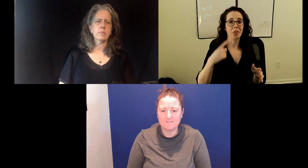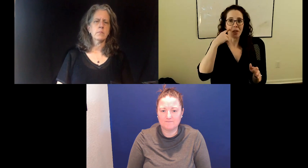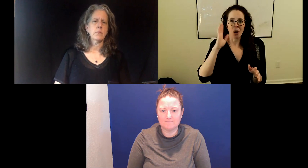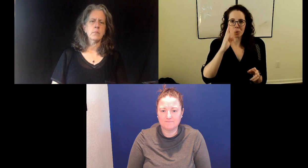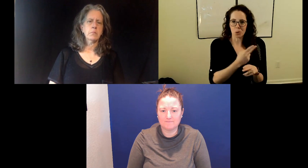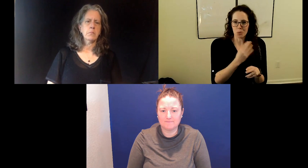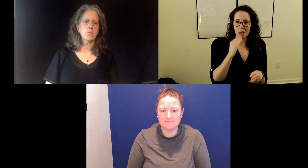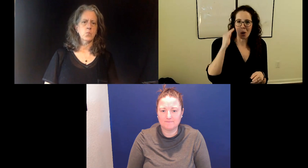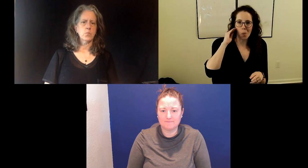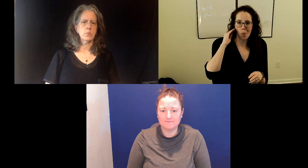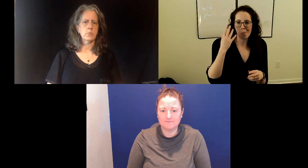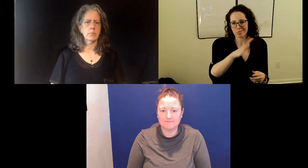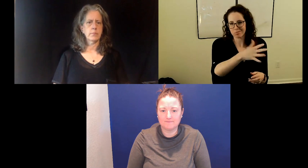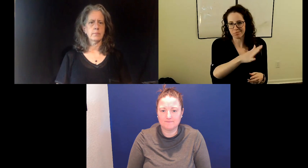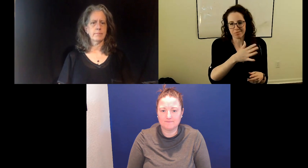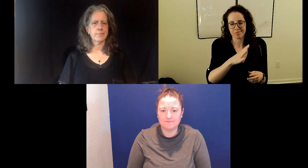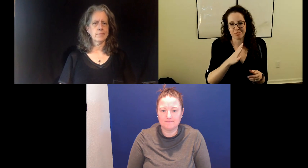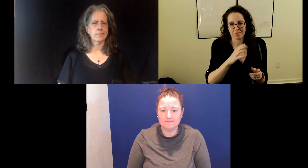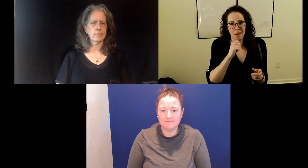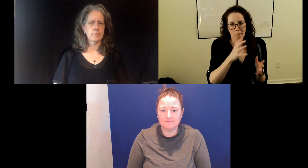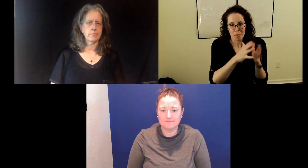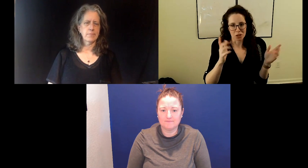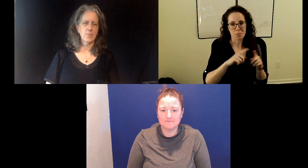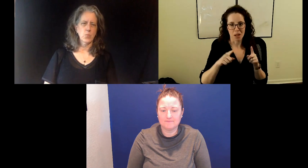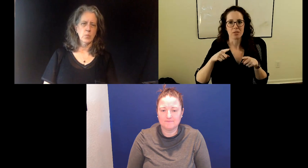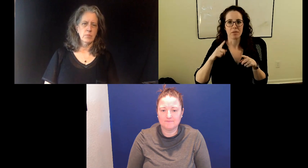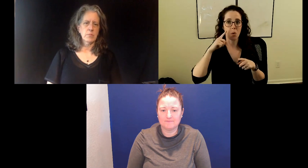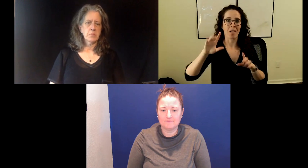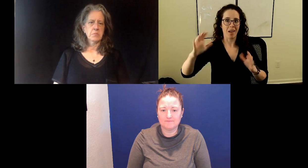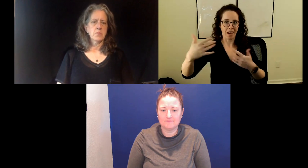and for the classroom i thought it would be good to use at home not so much but for the